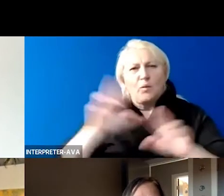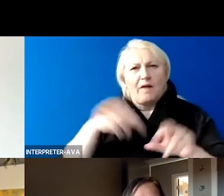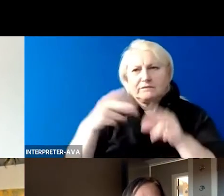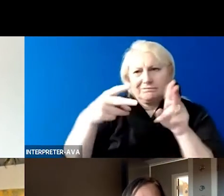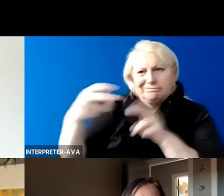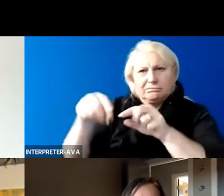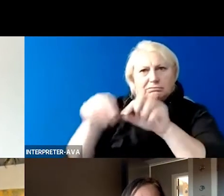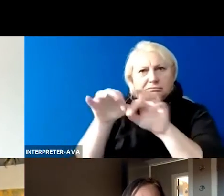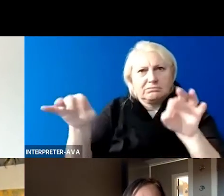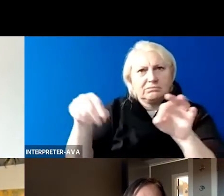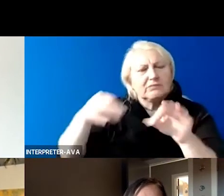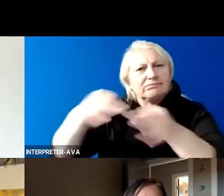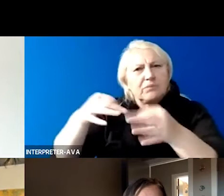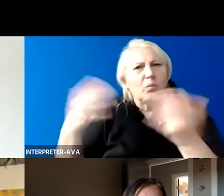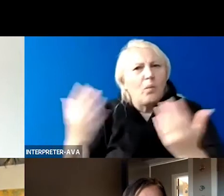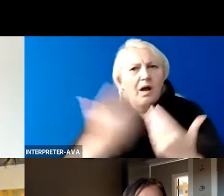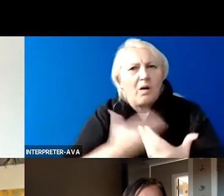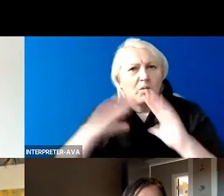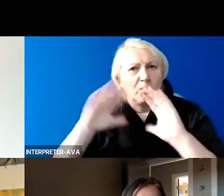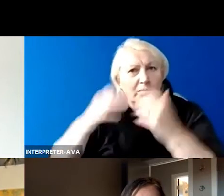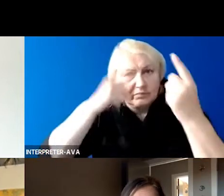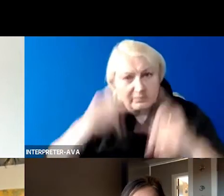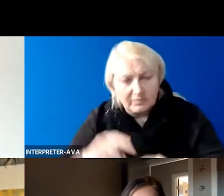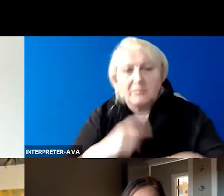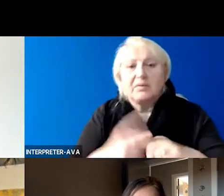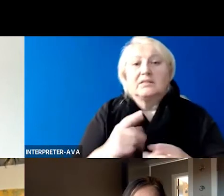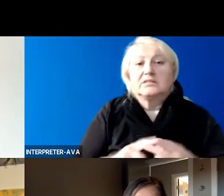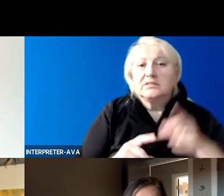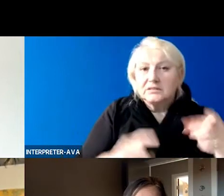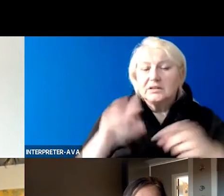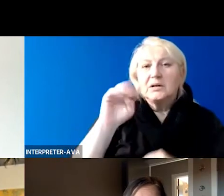the group agreements outlined by adrienne maree brown in her book, Emergent Strategy.